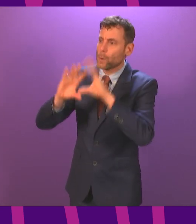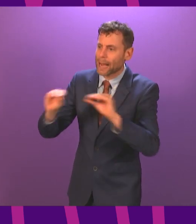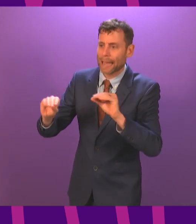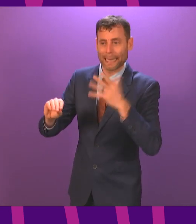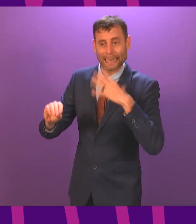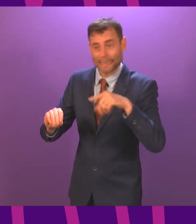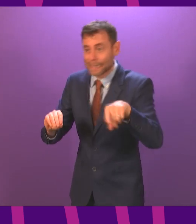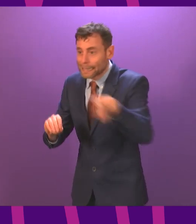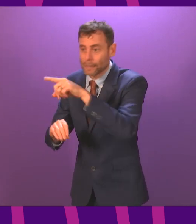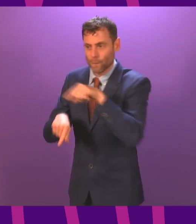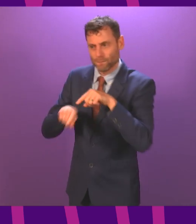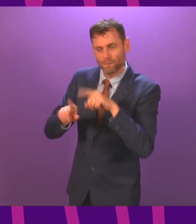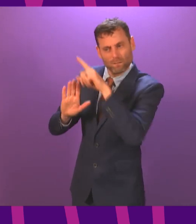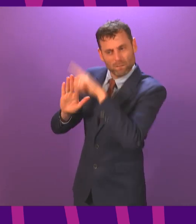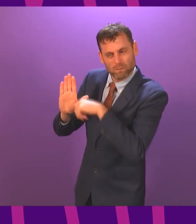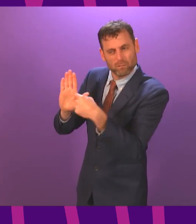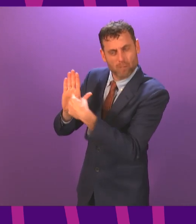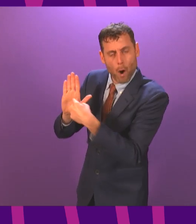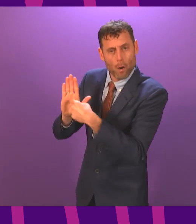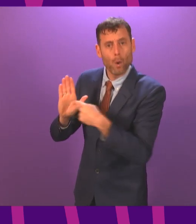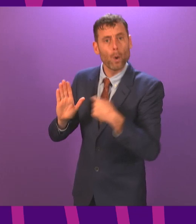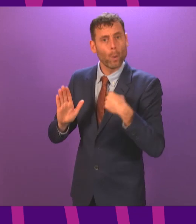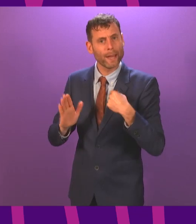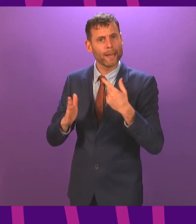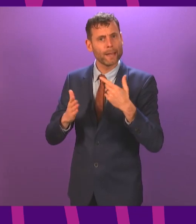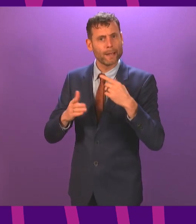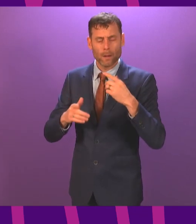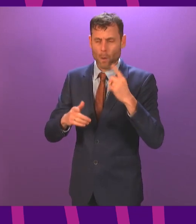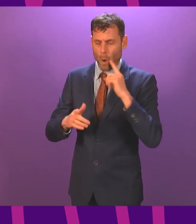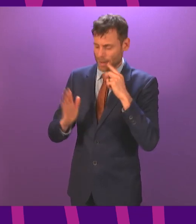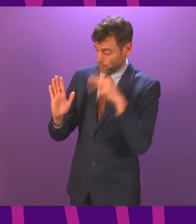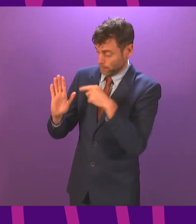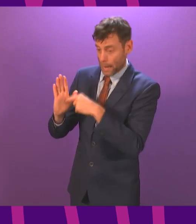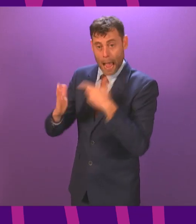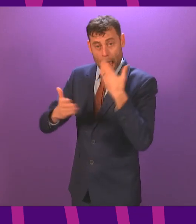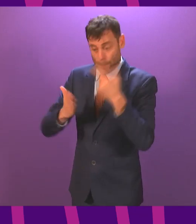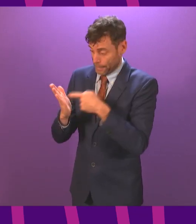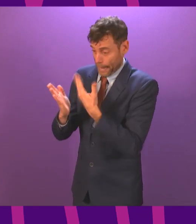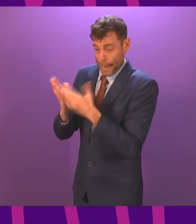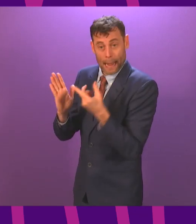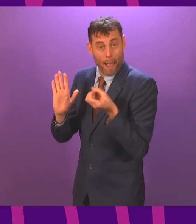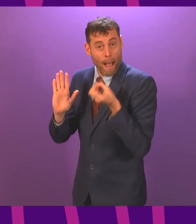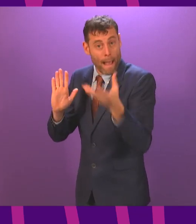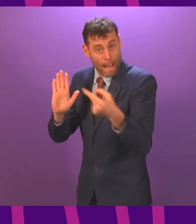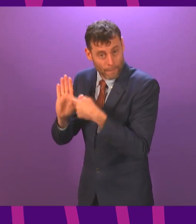of what we ask people to do but of why we ask it and the benefits that it brings to them and others.